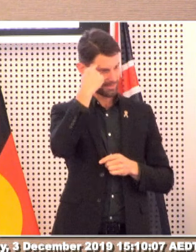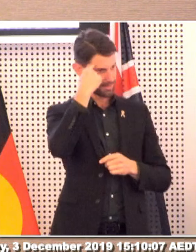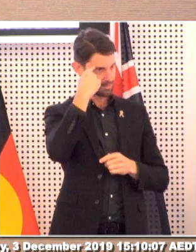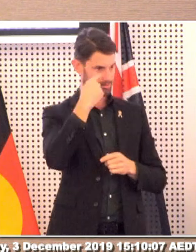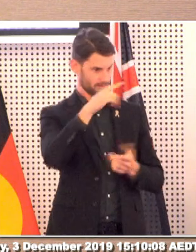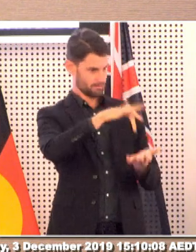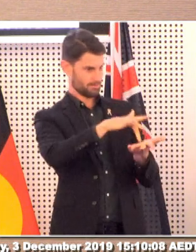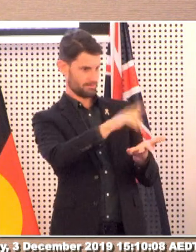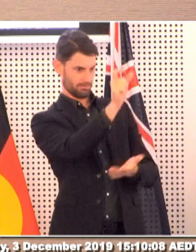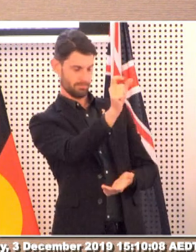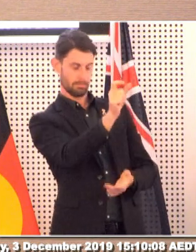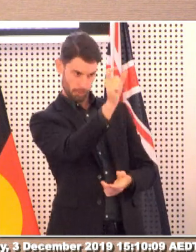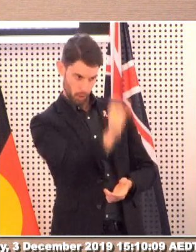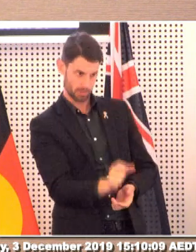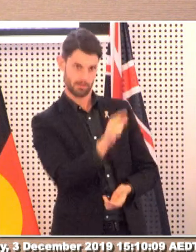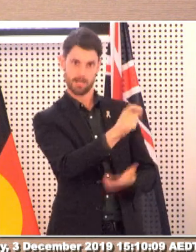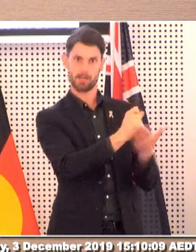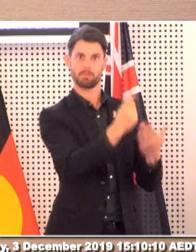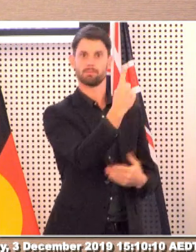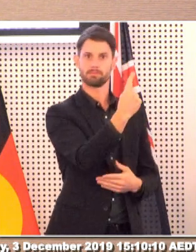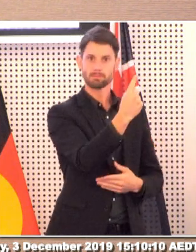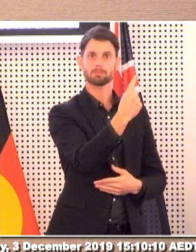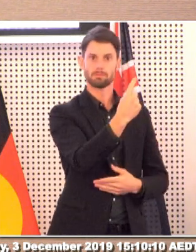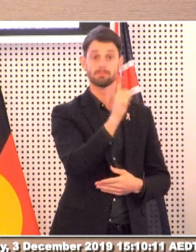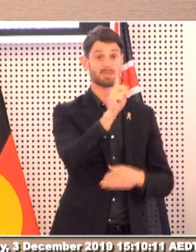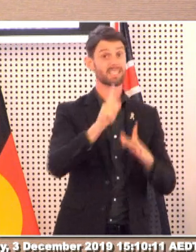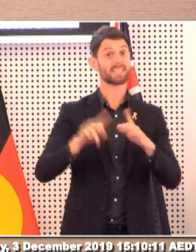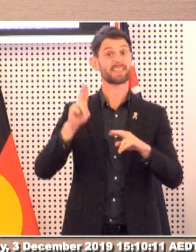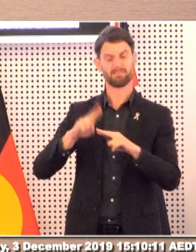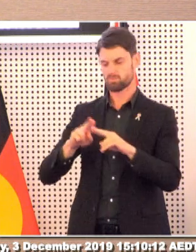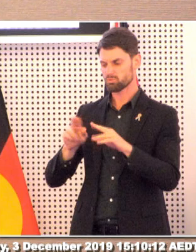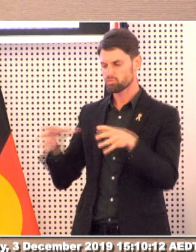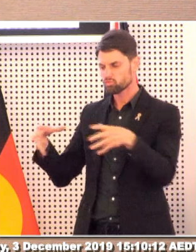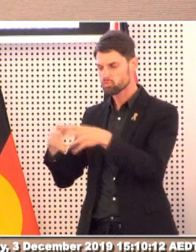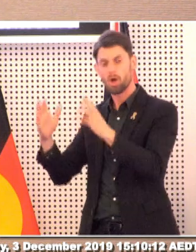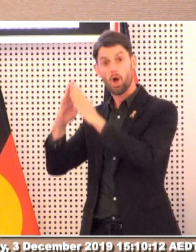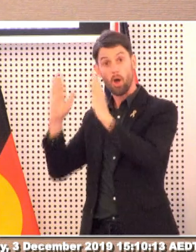But what people in closed environments do have currently is visits from community